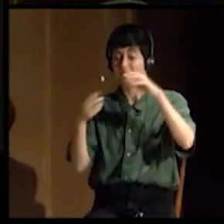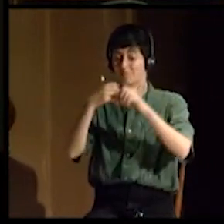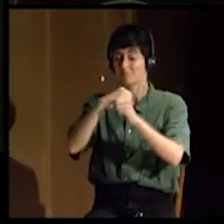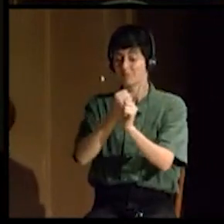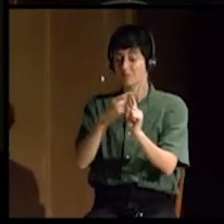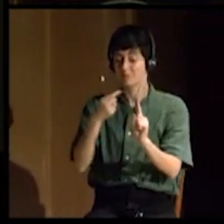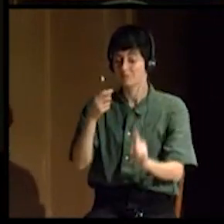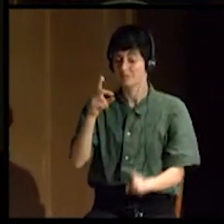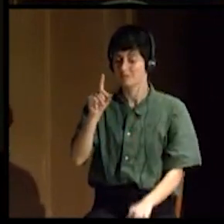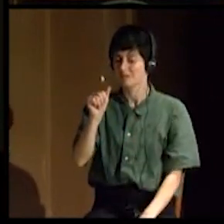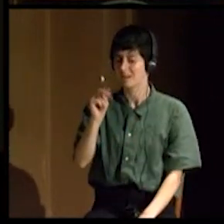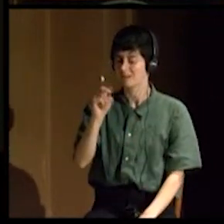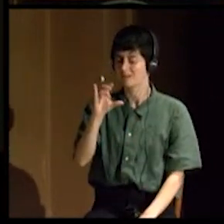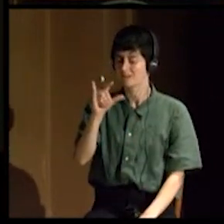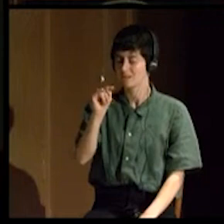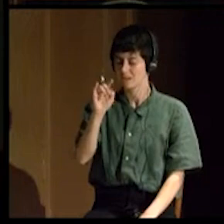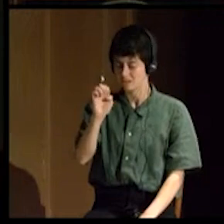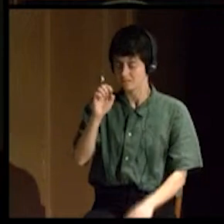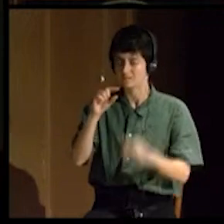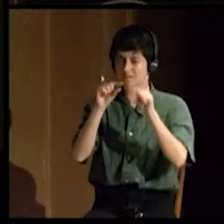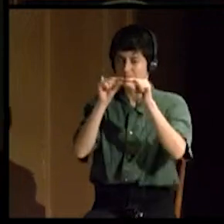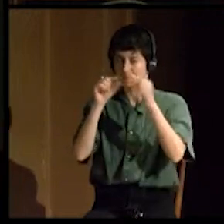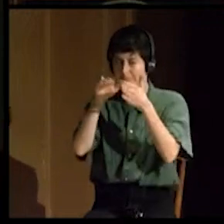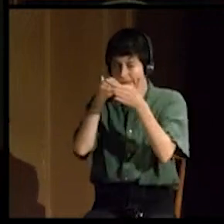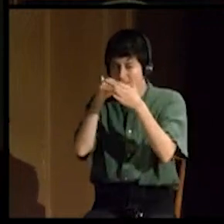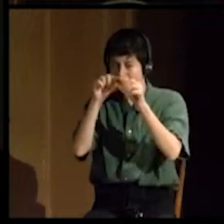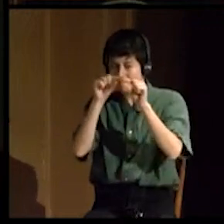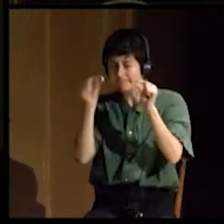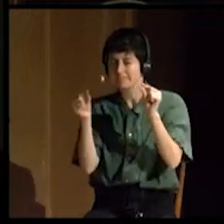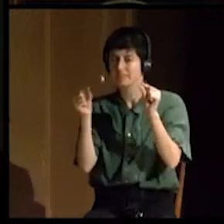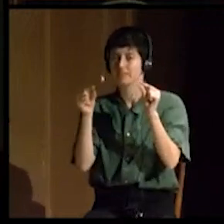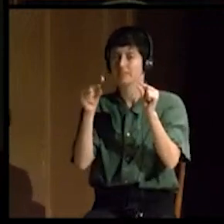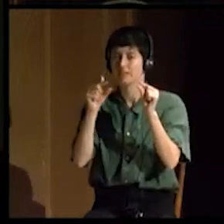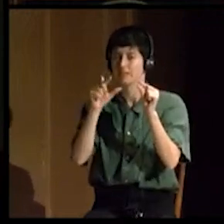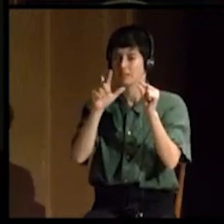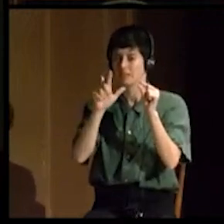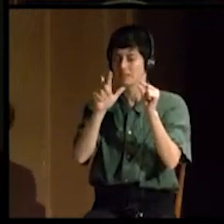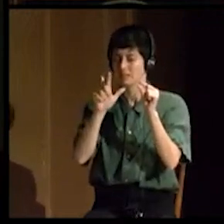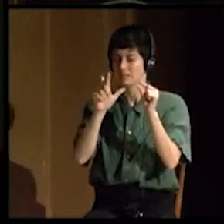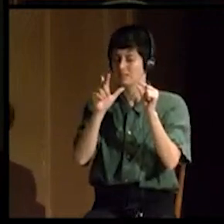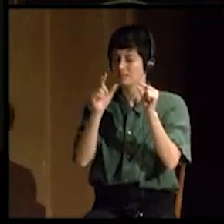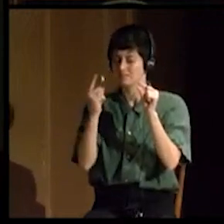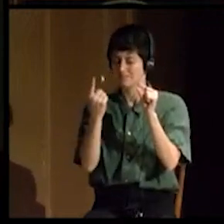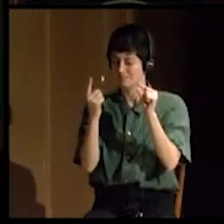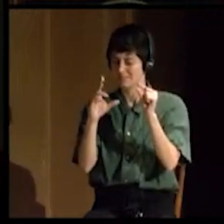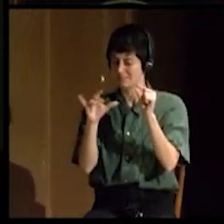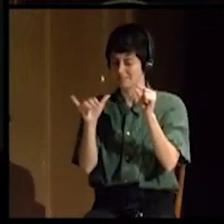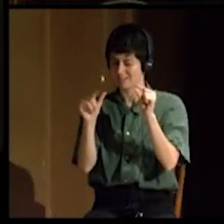that erupted at subduction zones. And then when you look at the lower crust, you have basaltic, andesites and basalts.